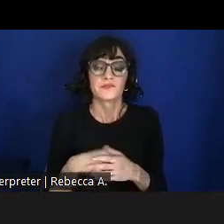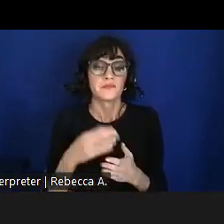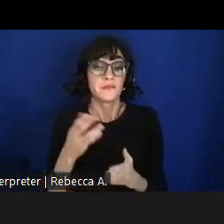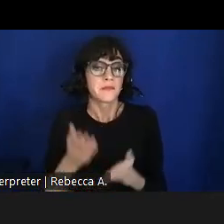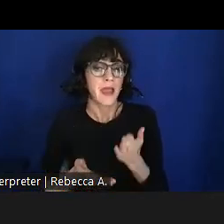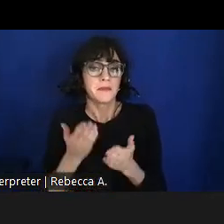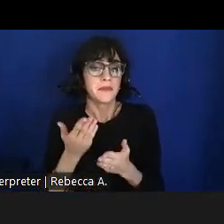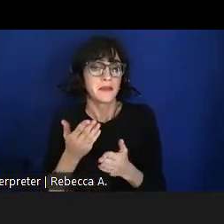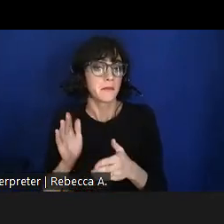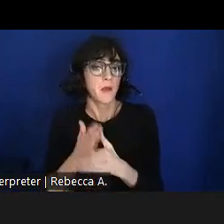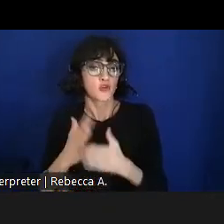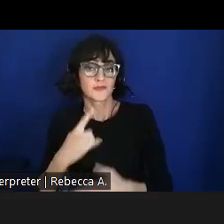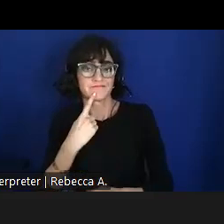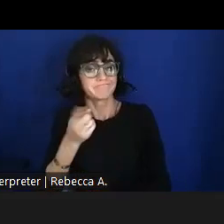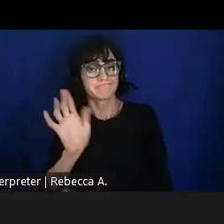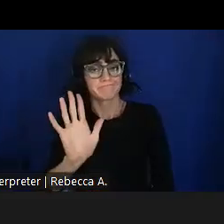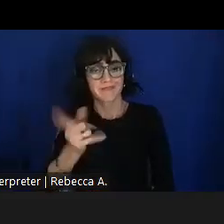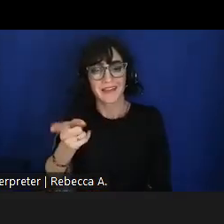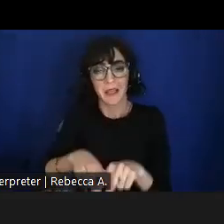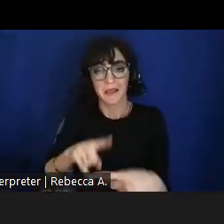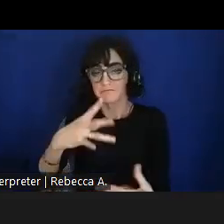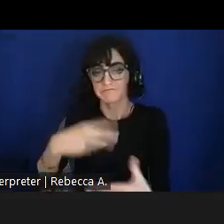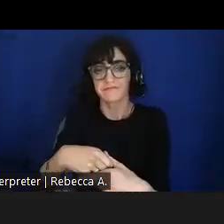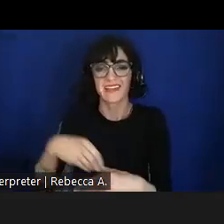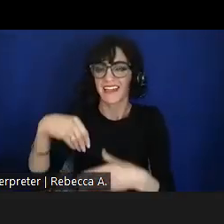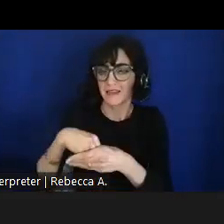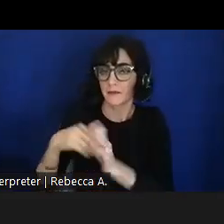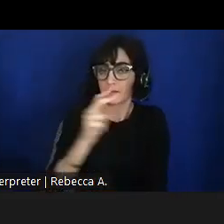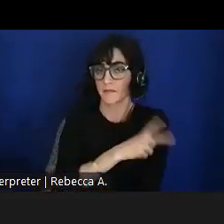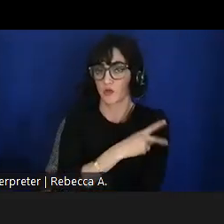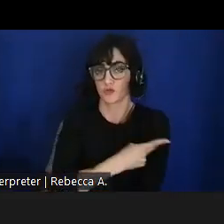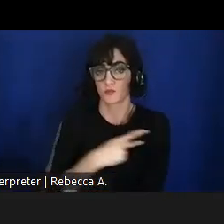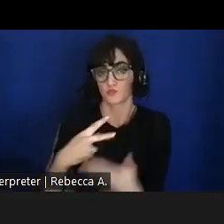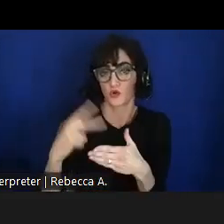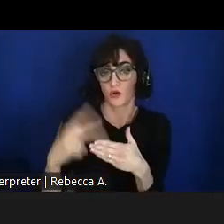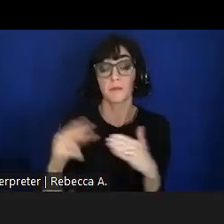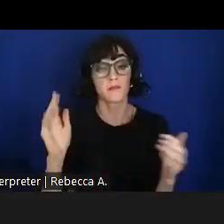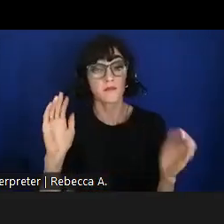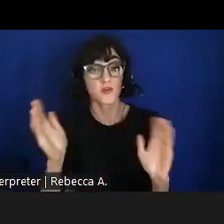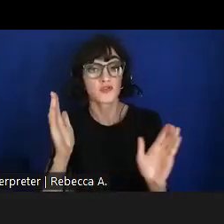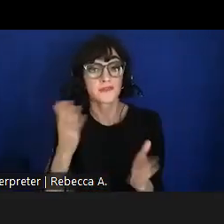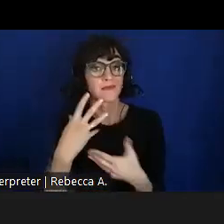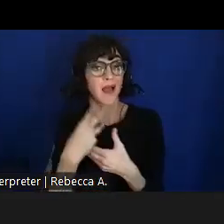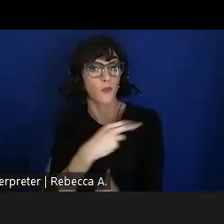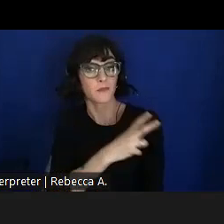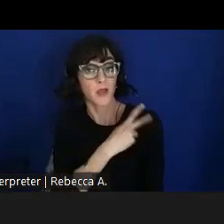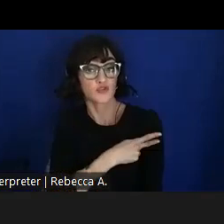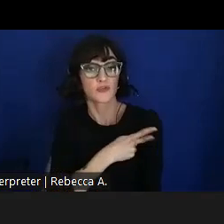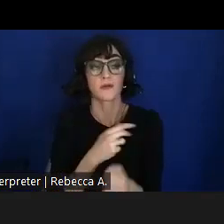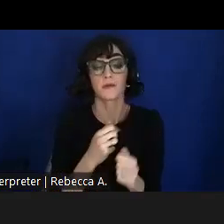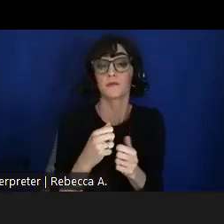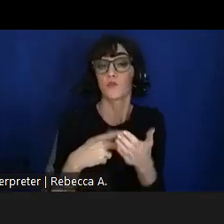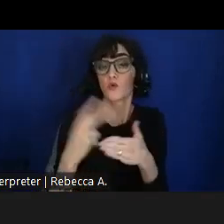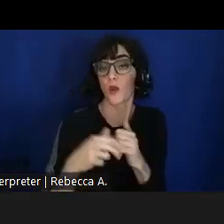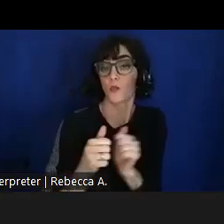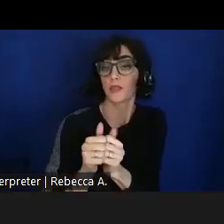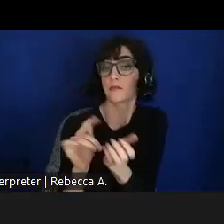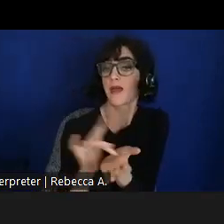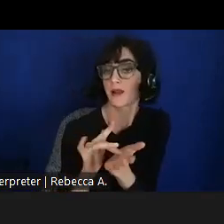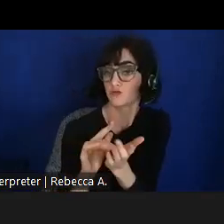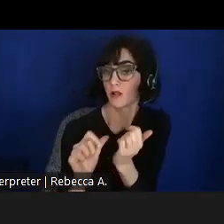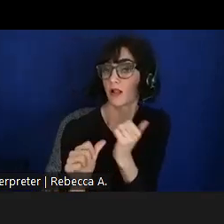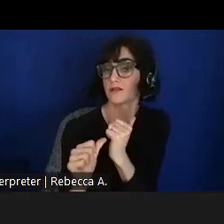program as opposed to an outpatient medication medication assistant treatment program, uh